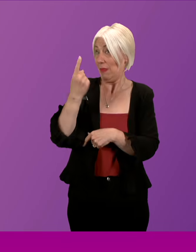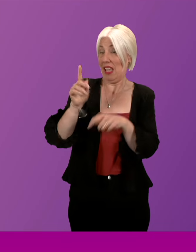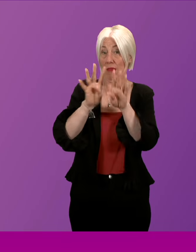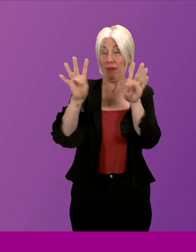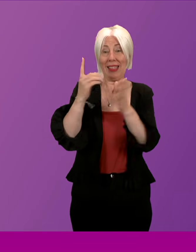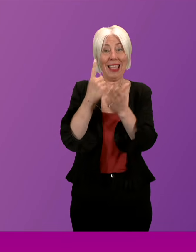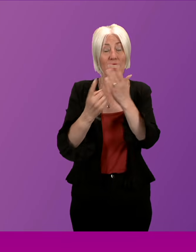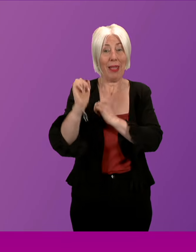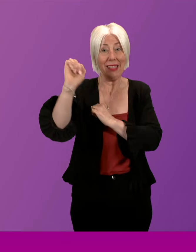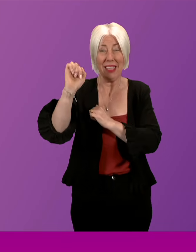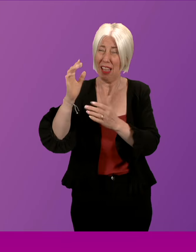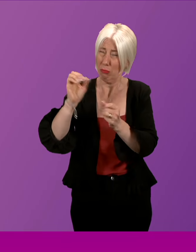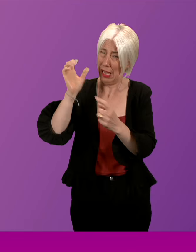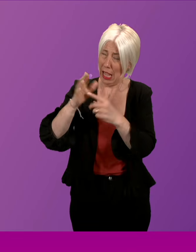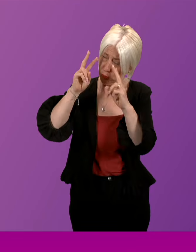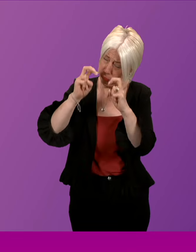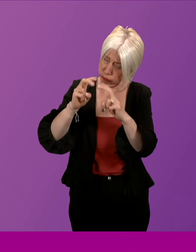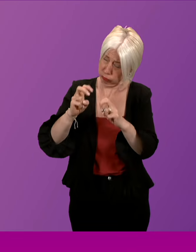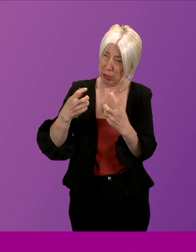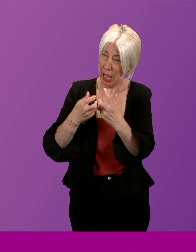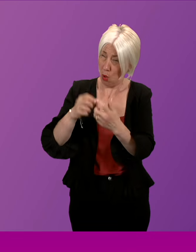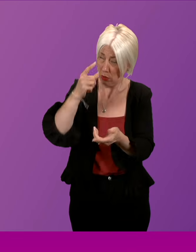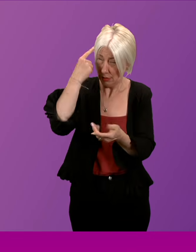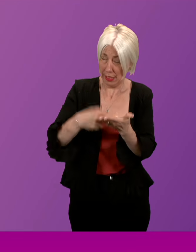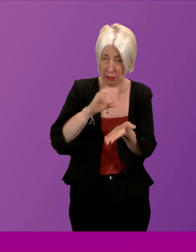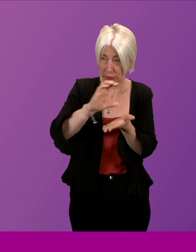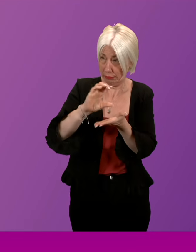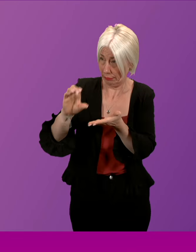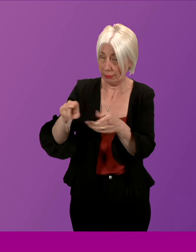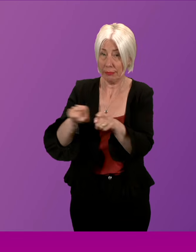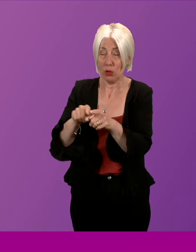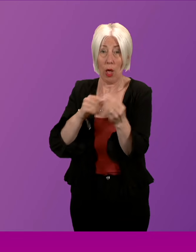highest standards of scrutiny and cognisant of the responsibilities that we carry,